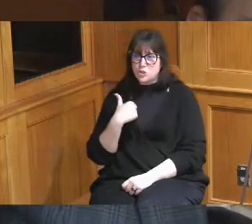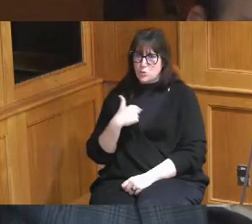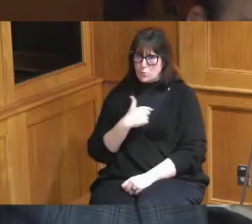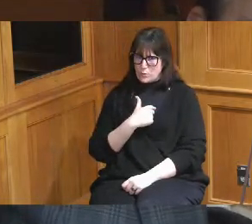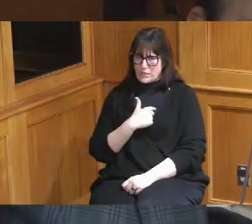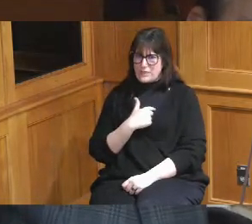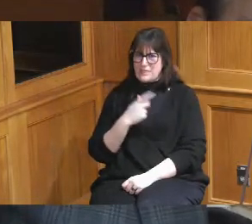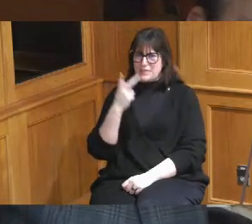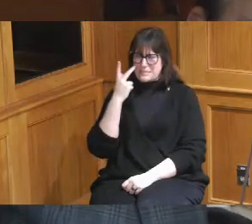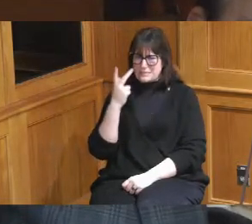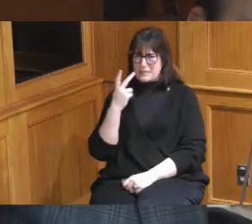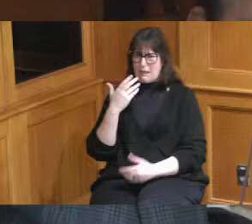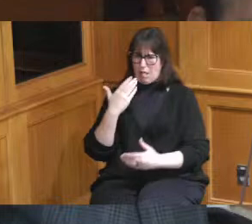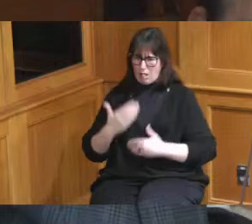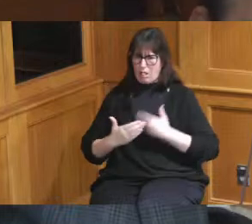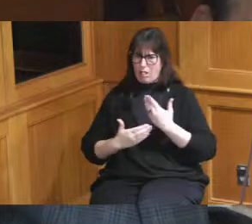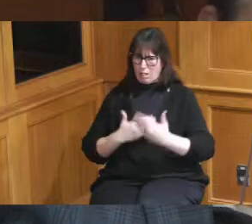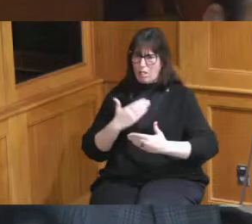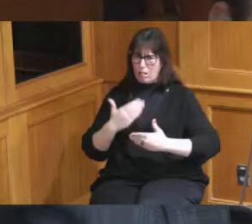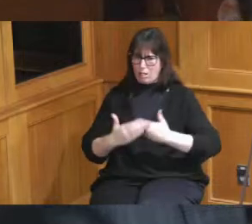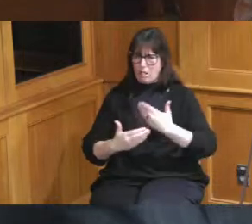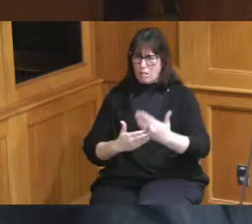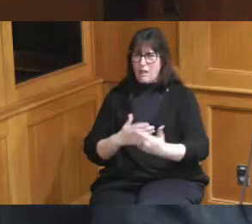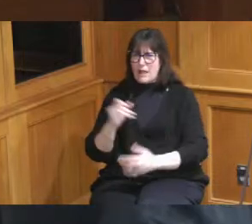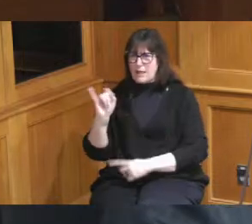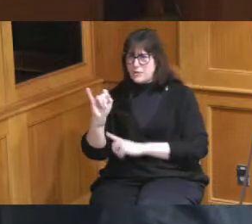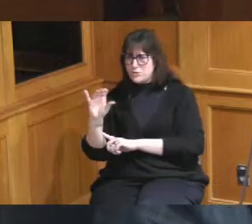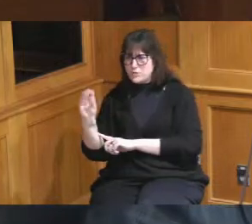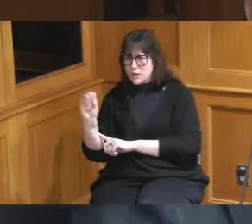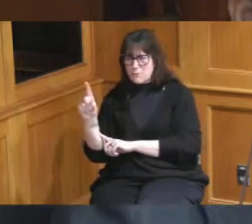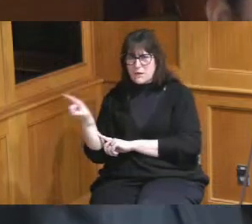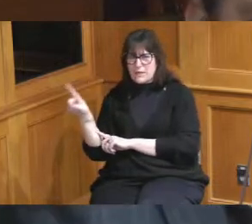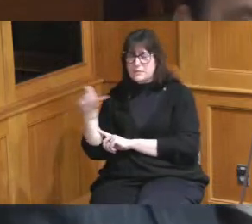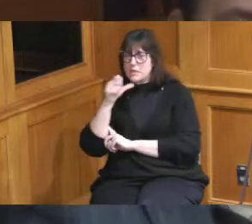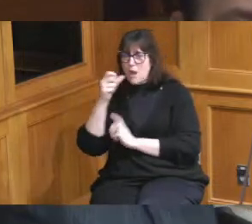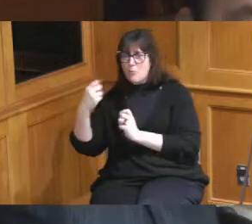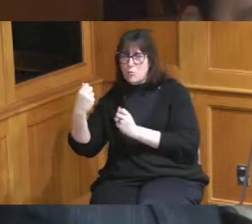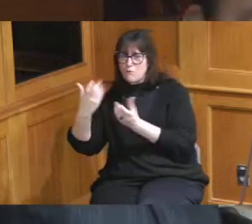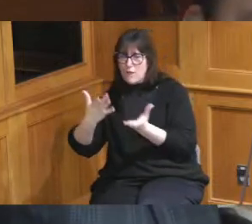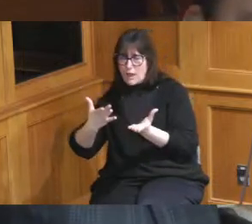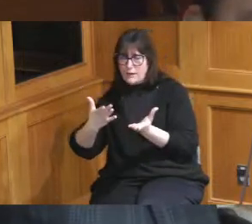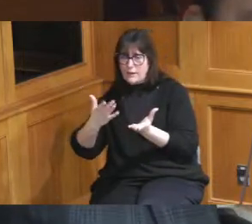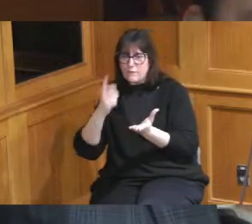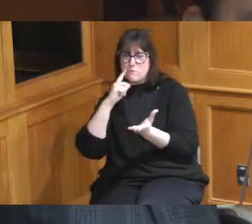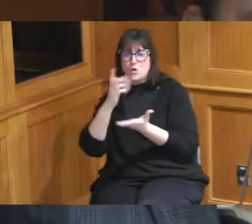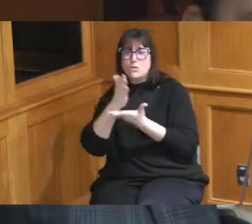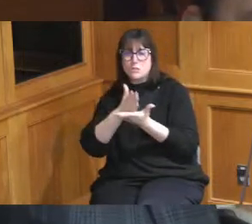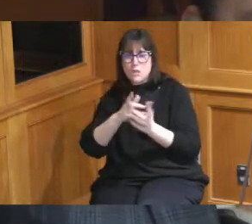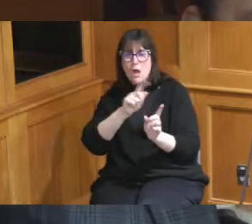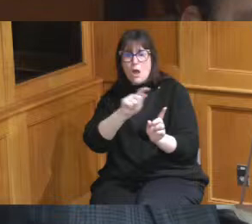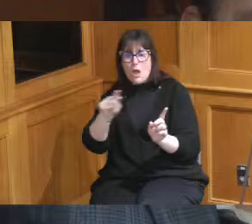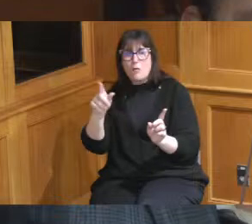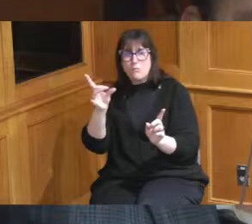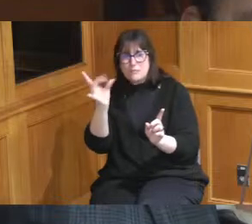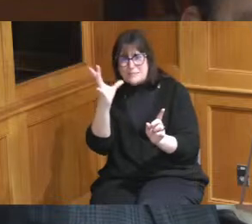a trend of insurance companies not providing for some of these disasters because you know it's hit